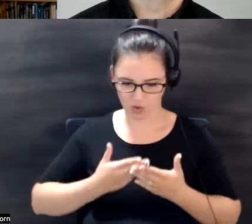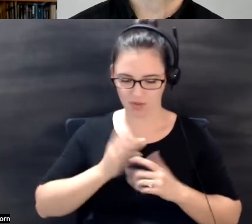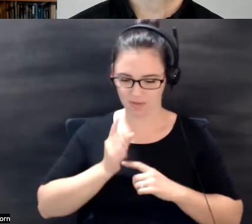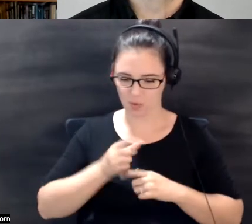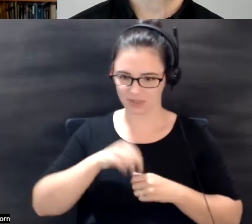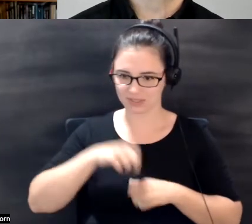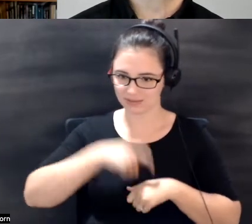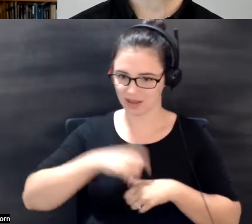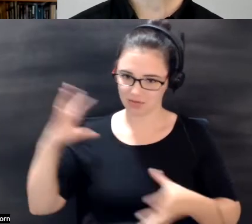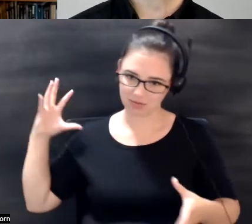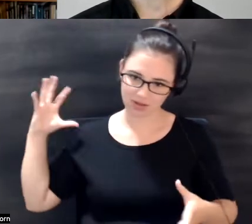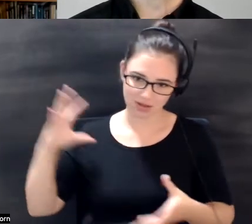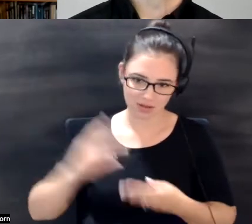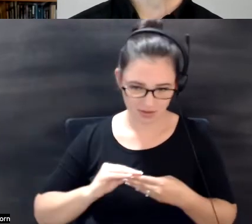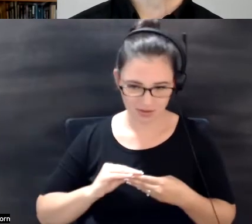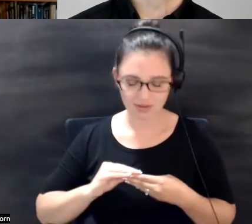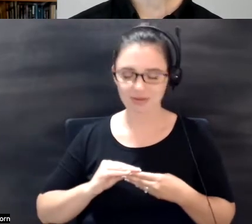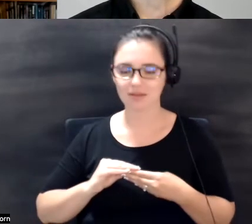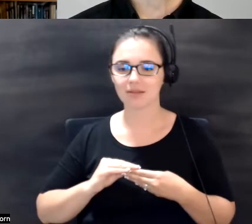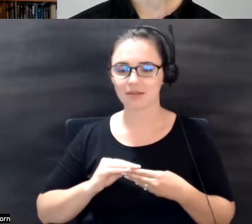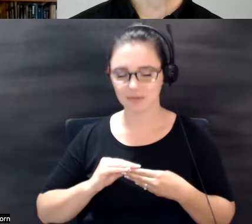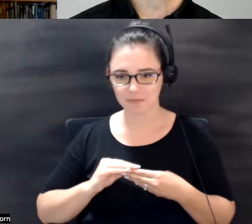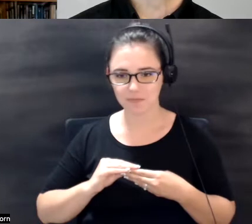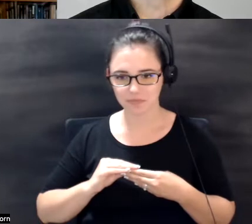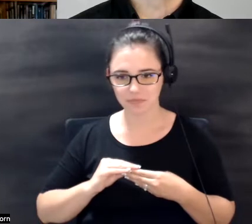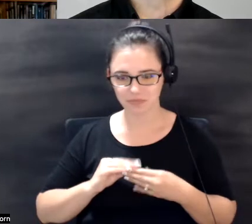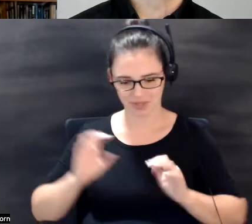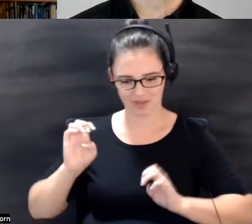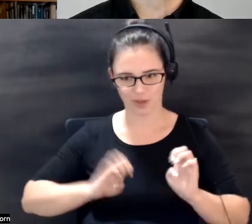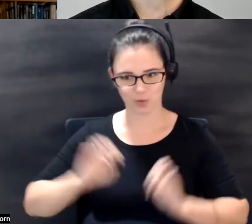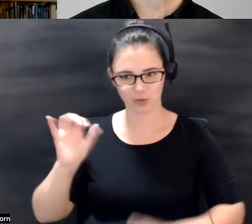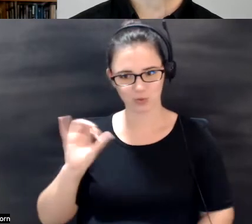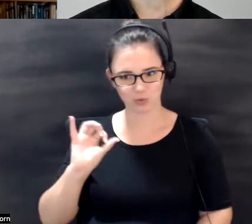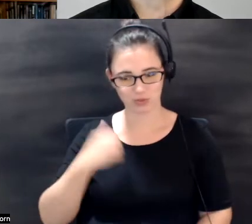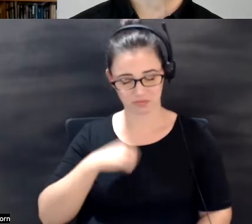and um, and evaluate whether we would do the same thing now,